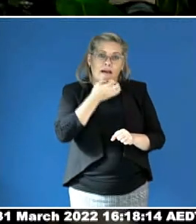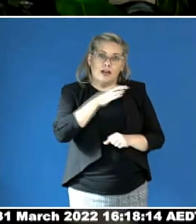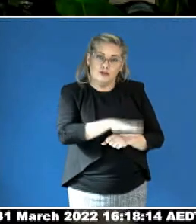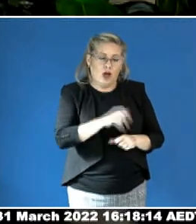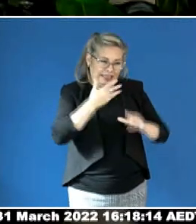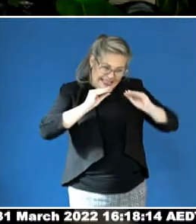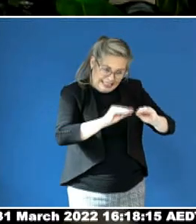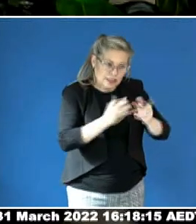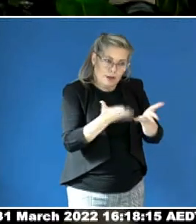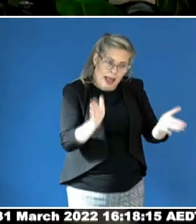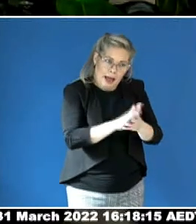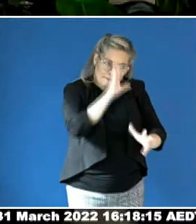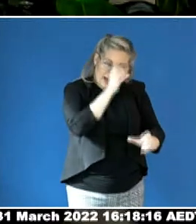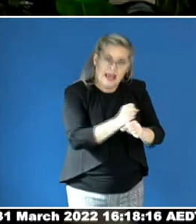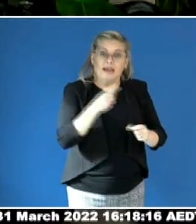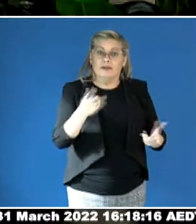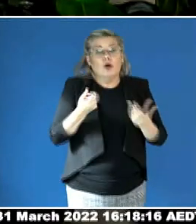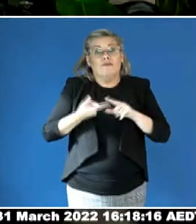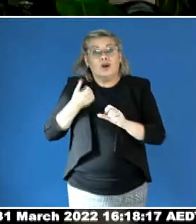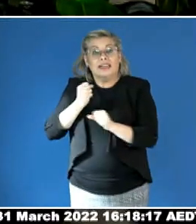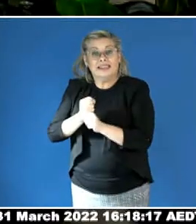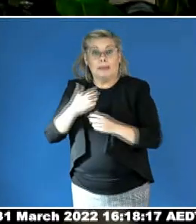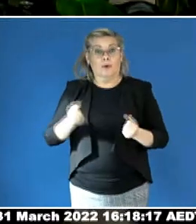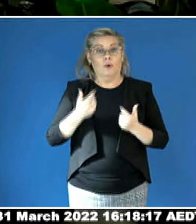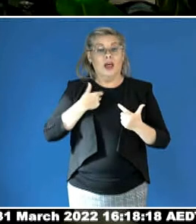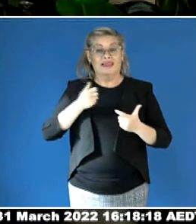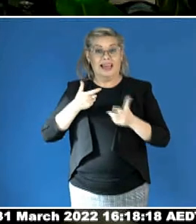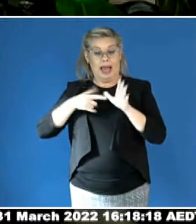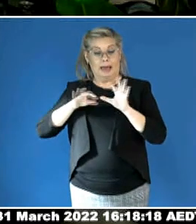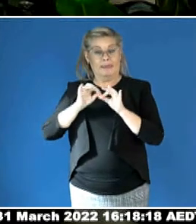pairing the ABA provider using their relationship with the child to later increase